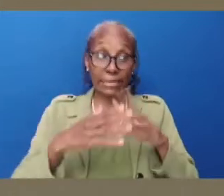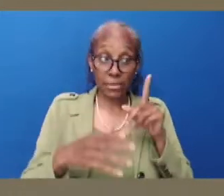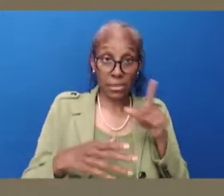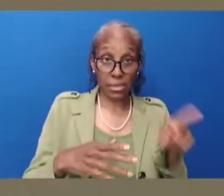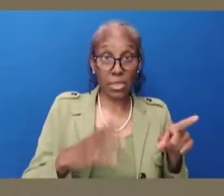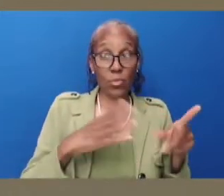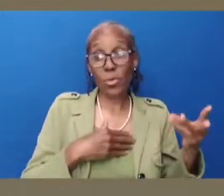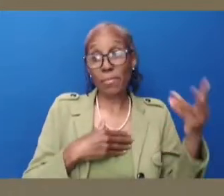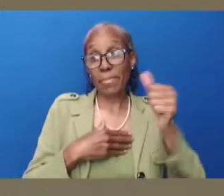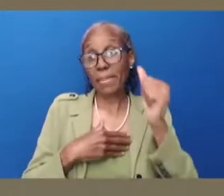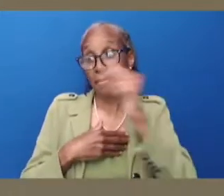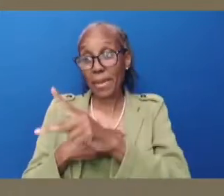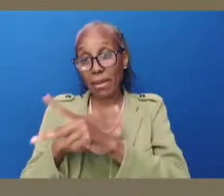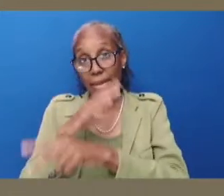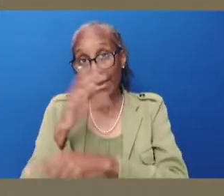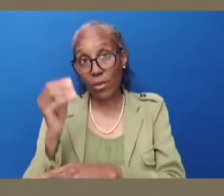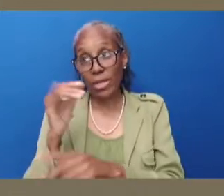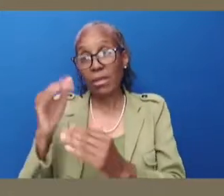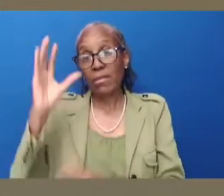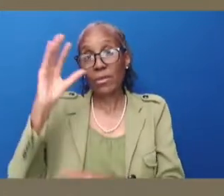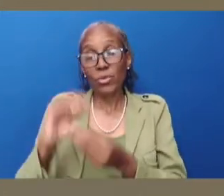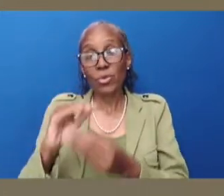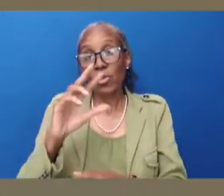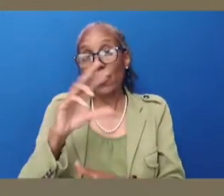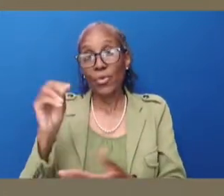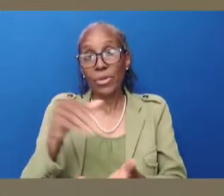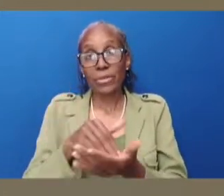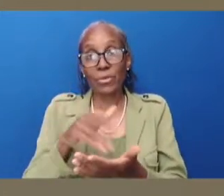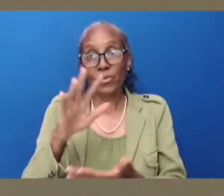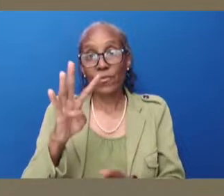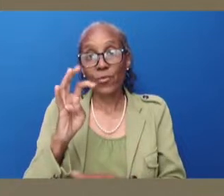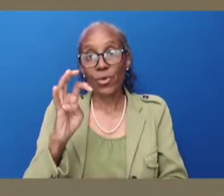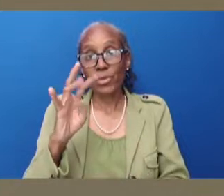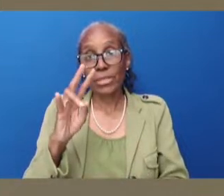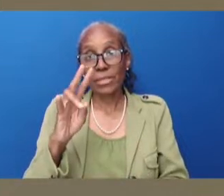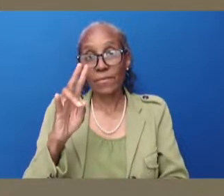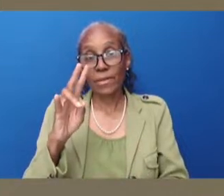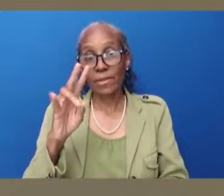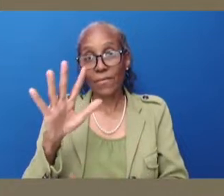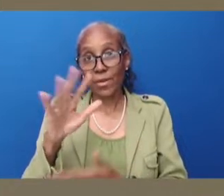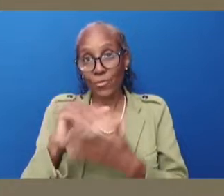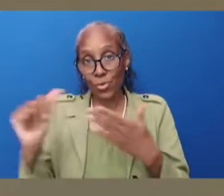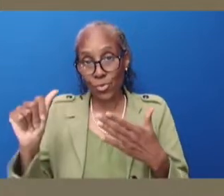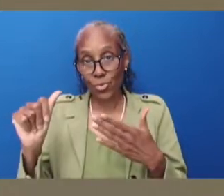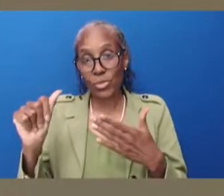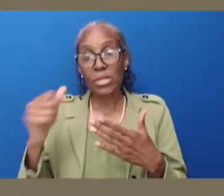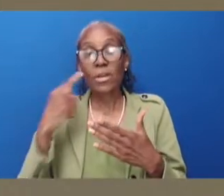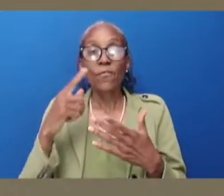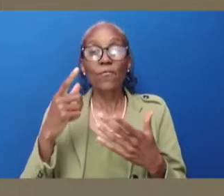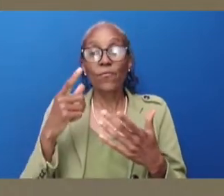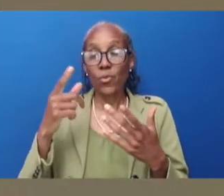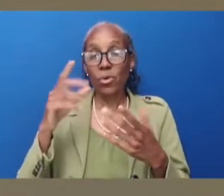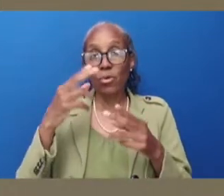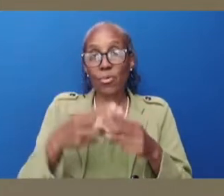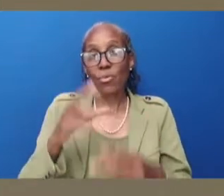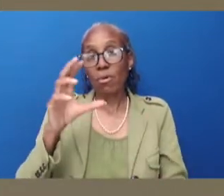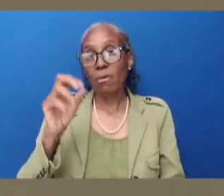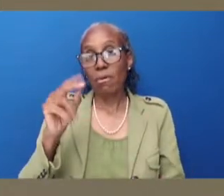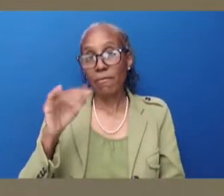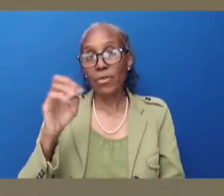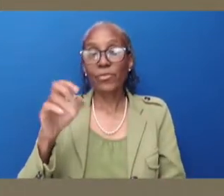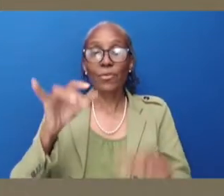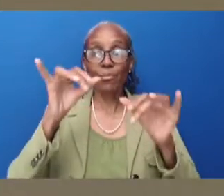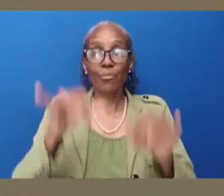REFERENCE PARCELS IN WHICH THE